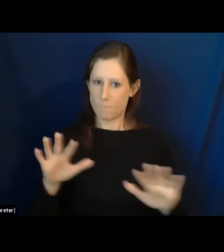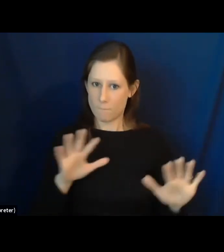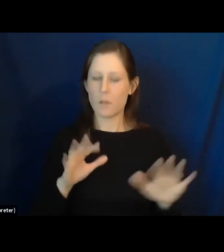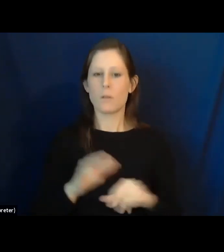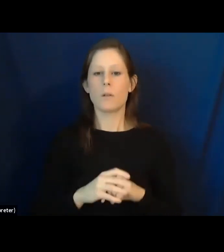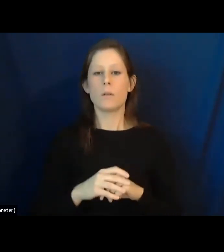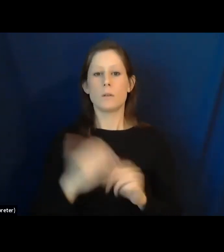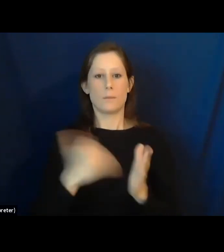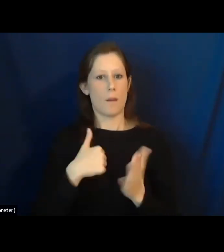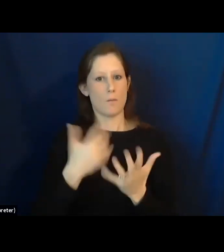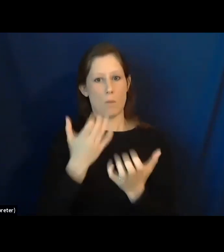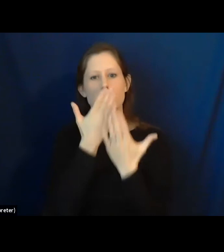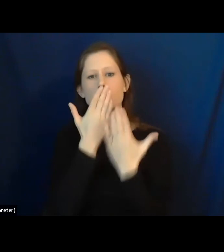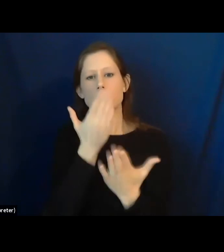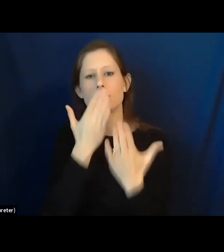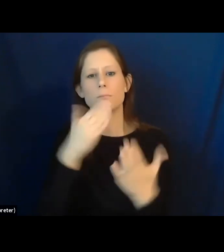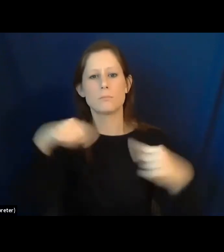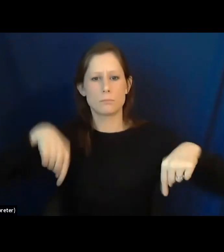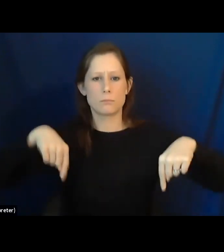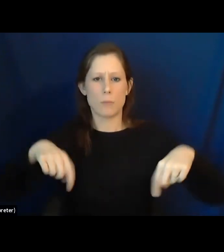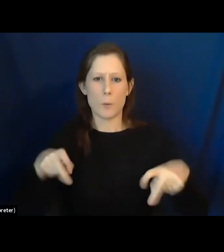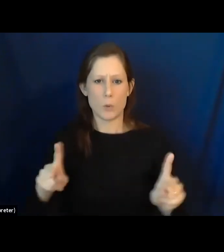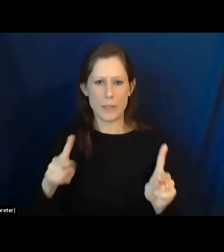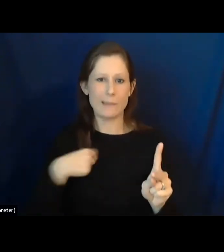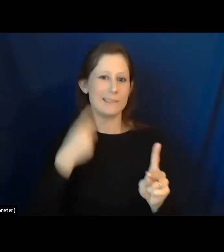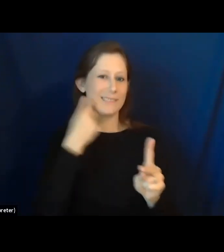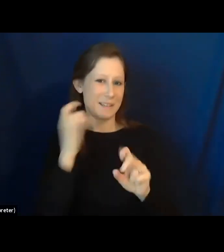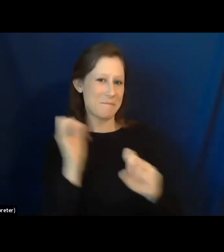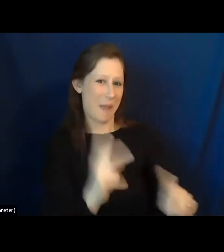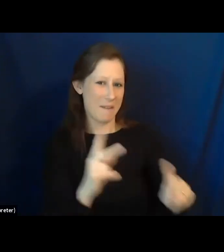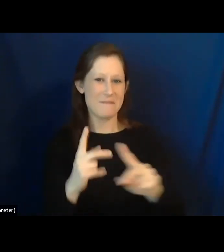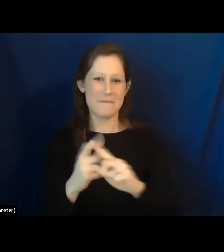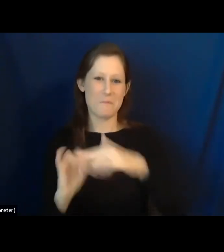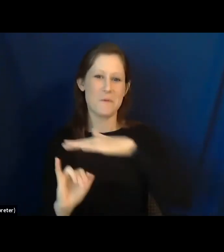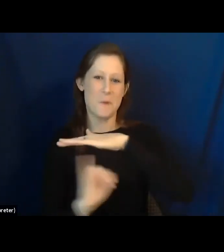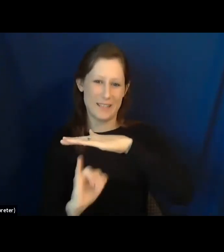this opportunity. I just came back from quarantine and I just opened up my award, so I do want